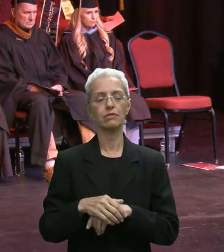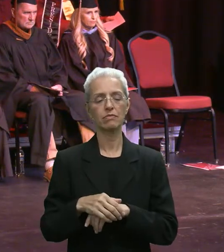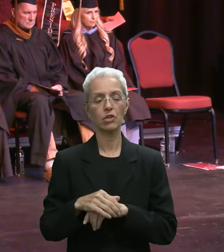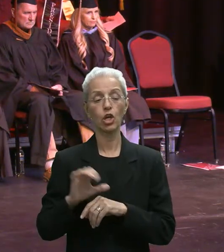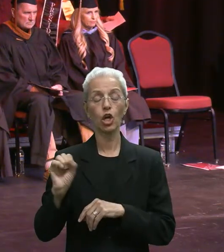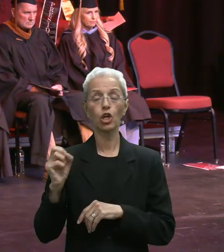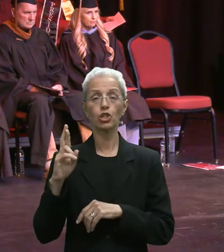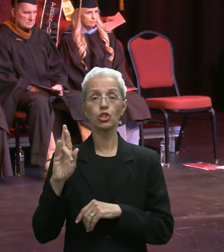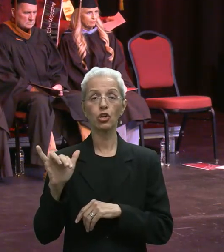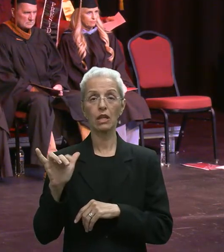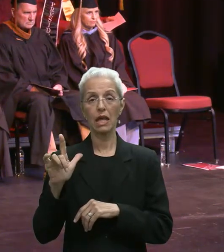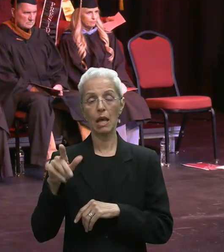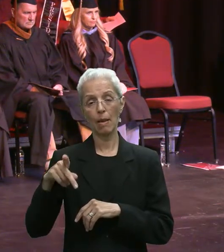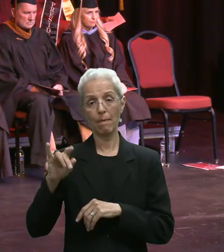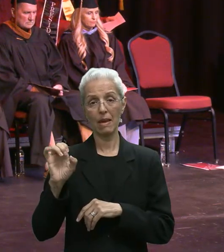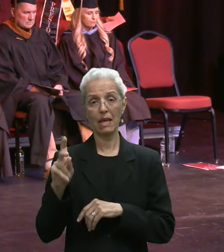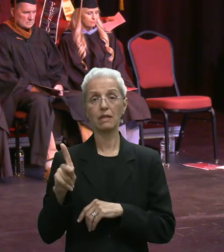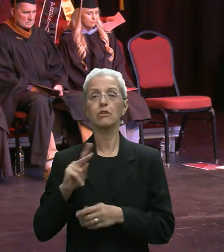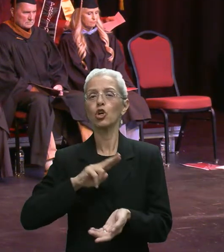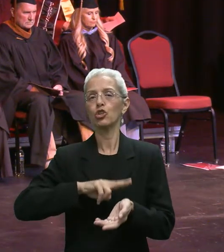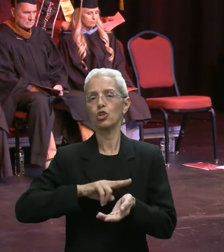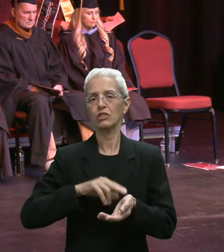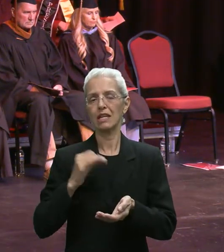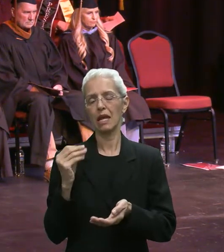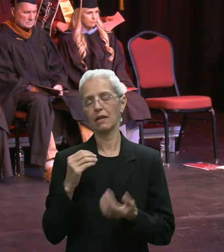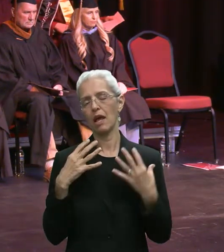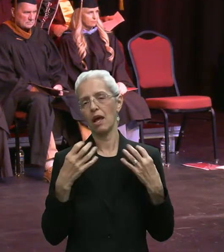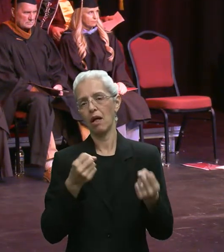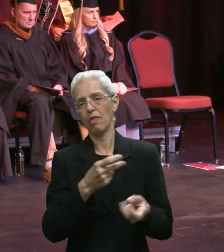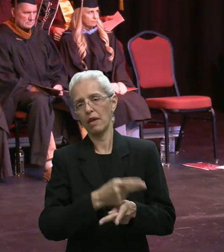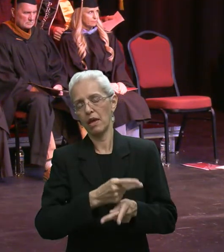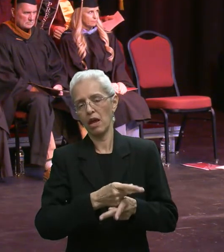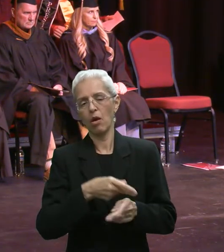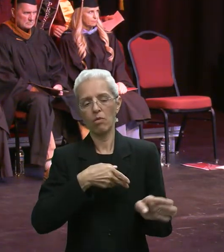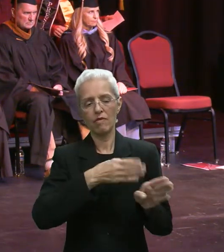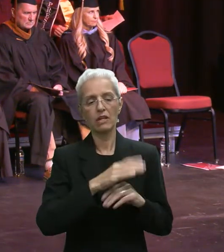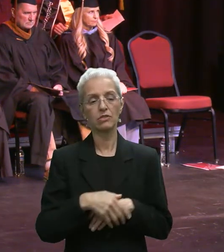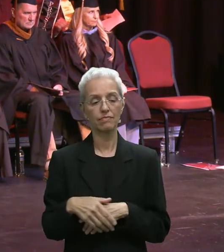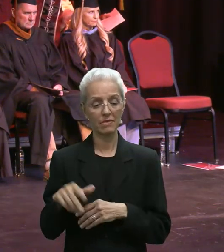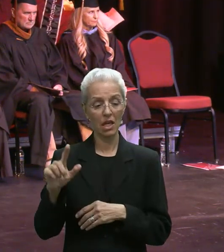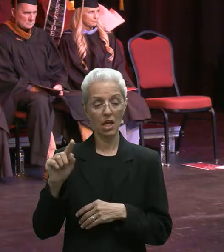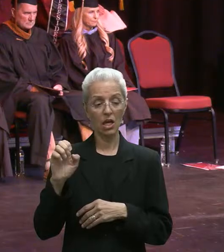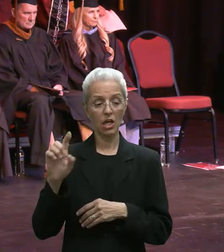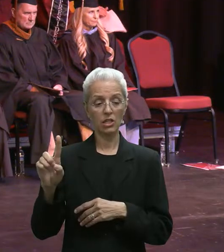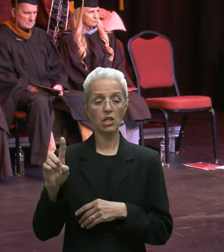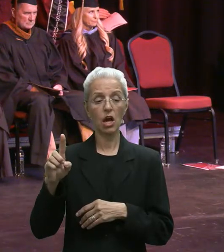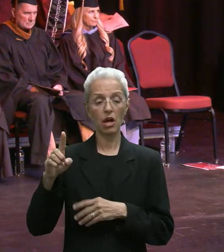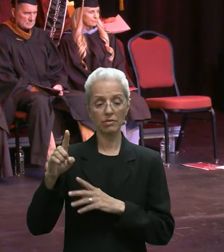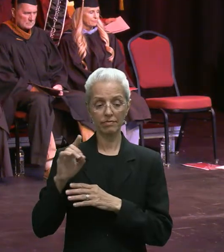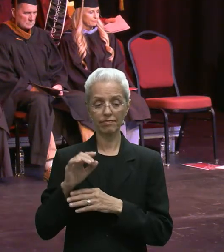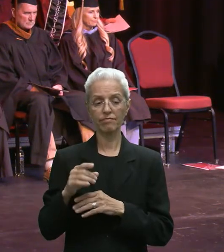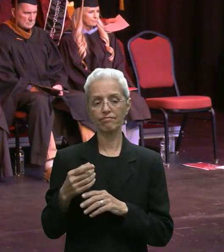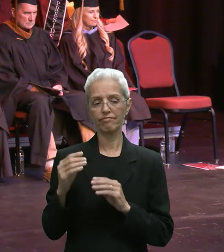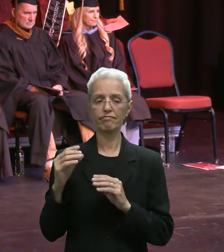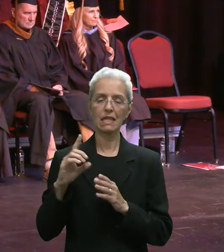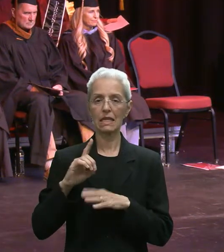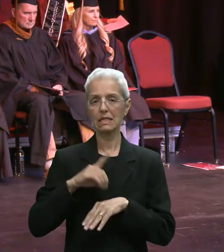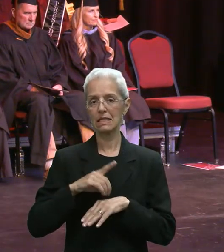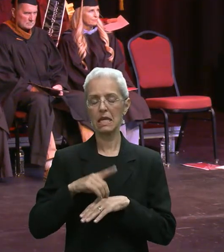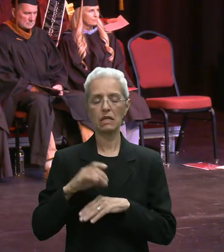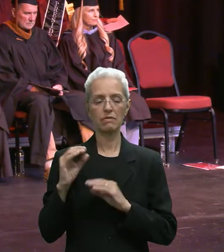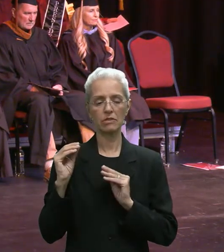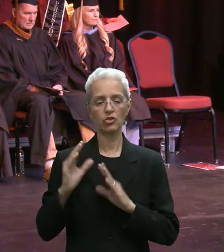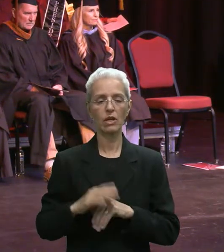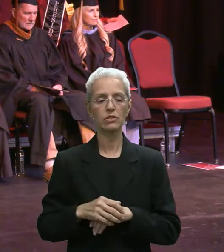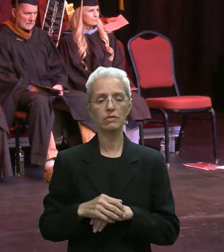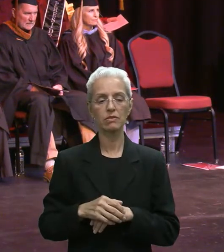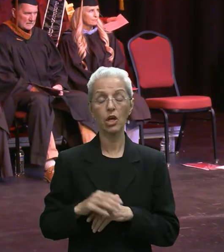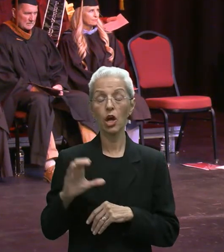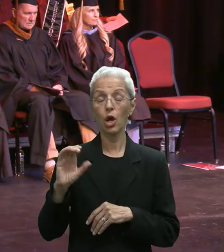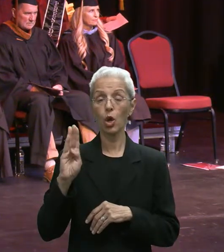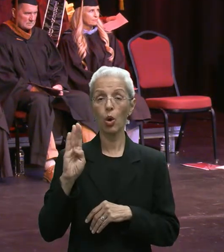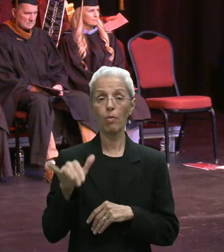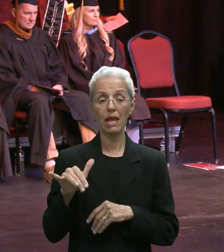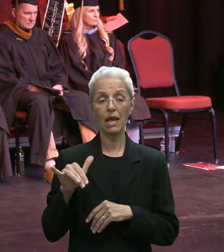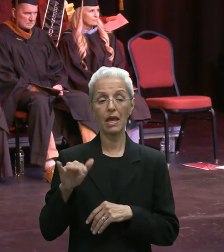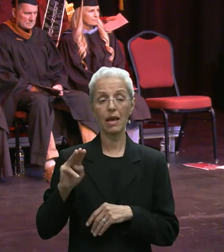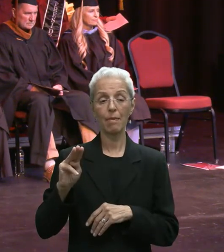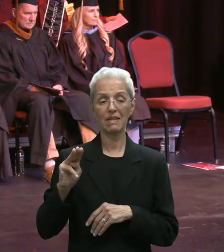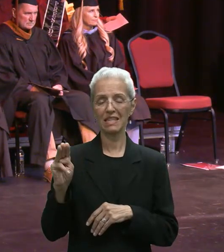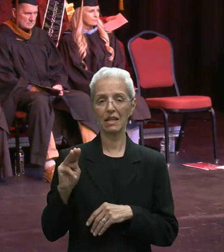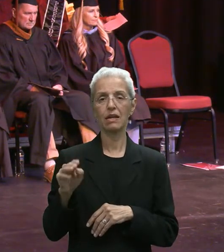It marks the conclusion of -- today we are honoring